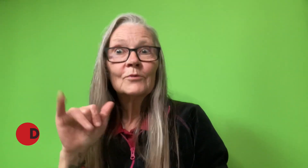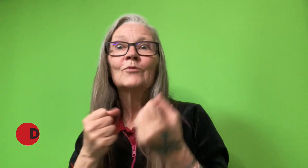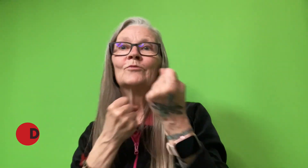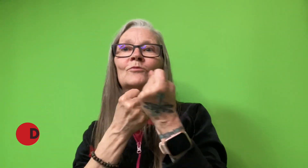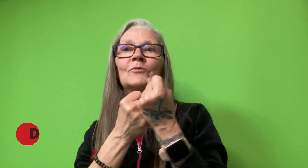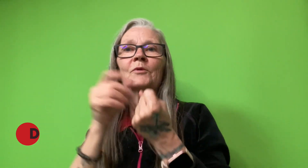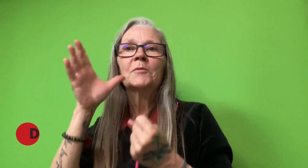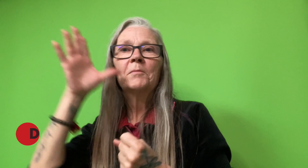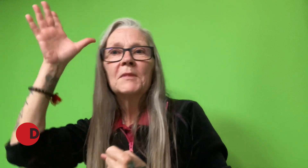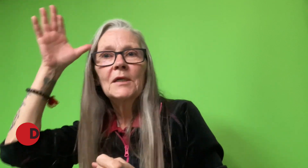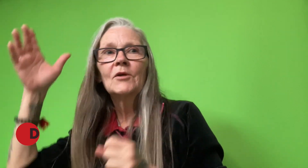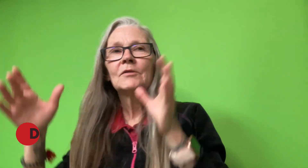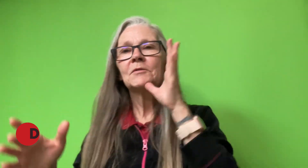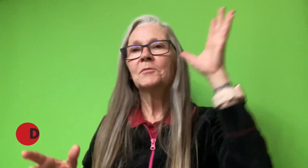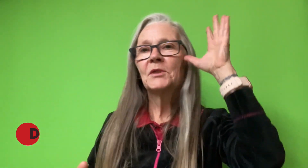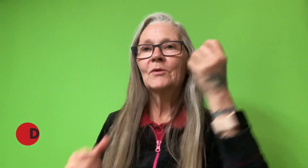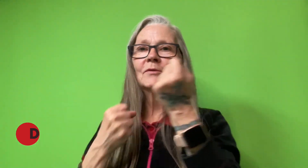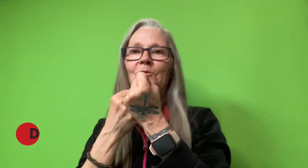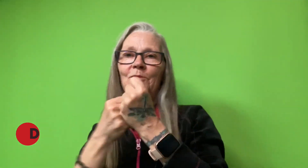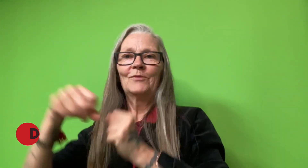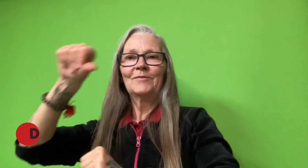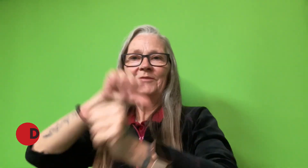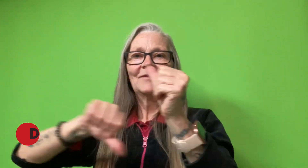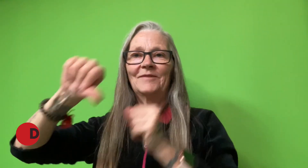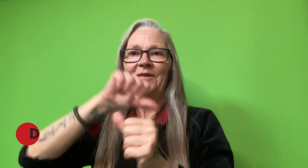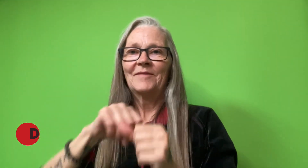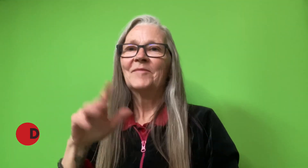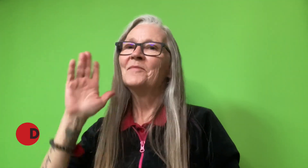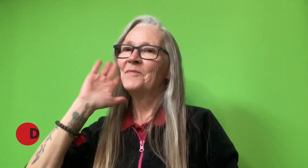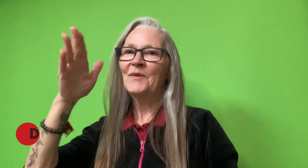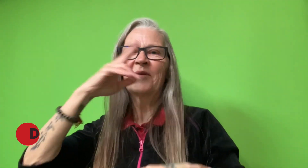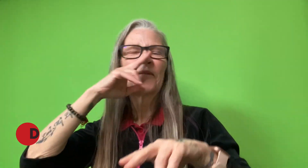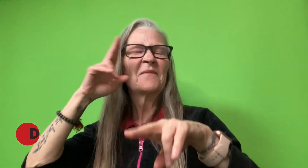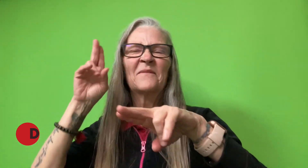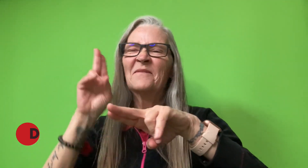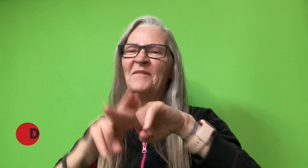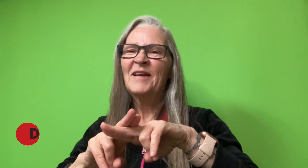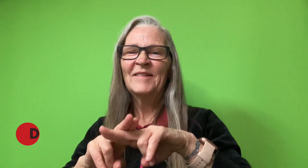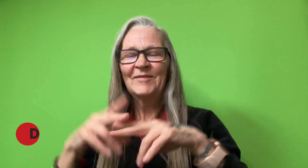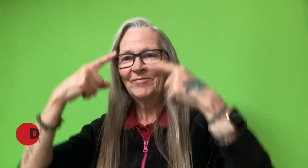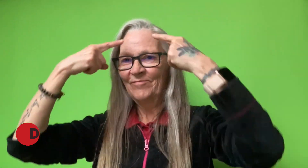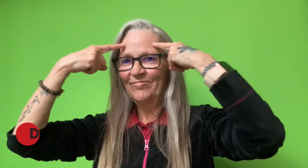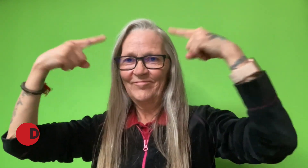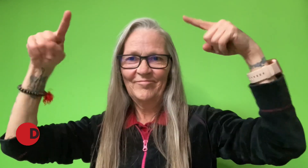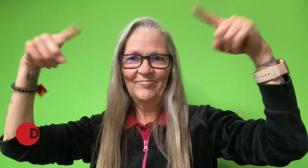also supporting parents to support each other. It will be a lot of fun and a success!